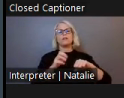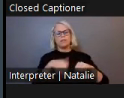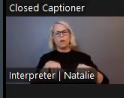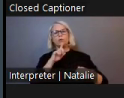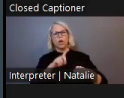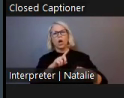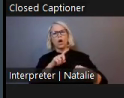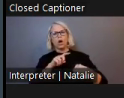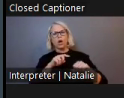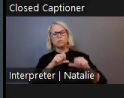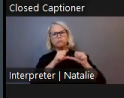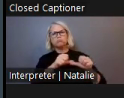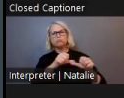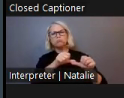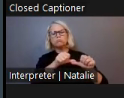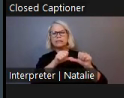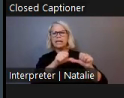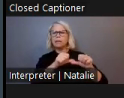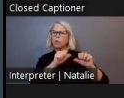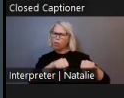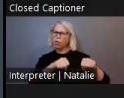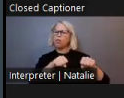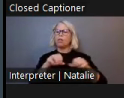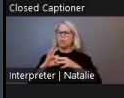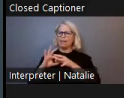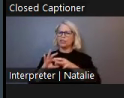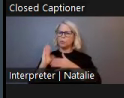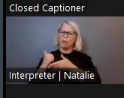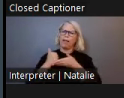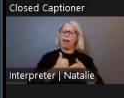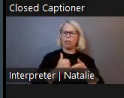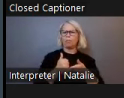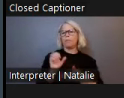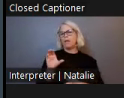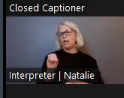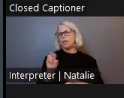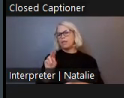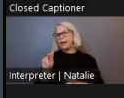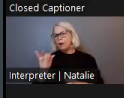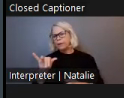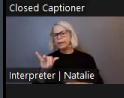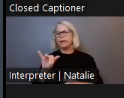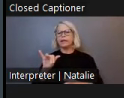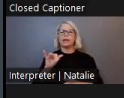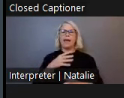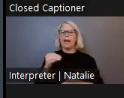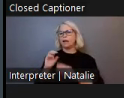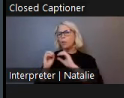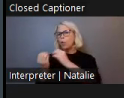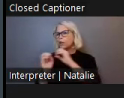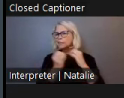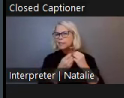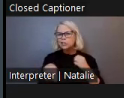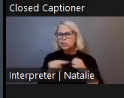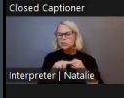coming back to share some of the outcomes and some of the lessons learned, but making